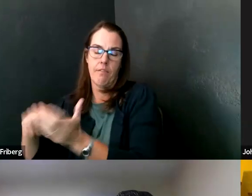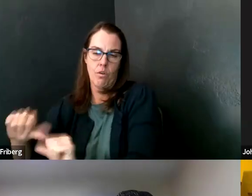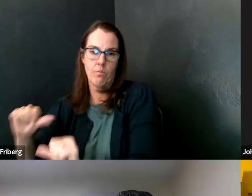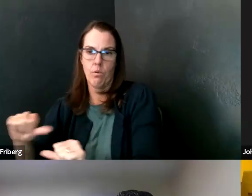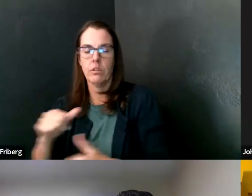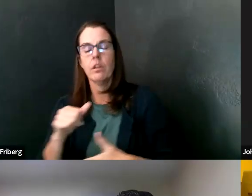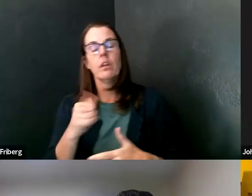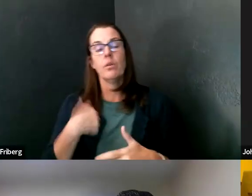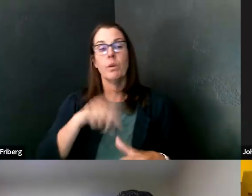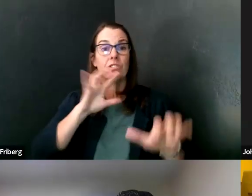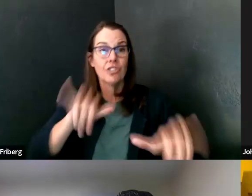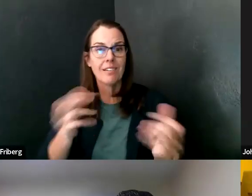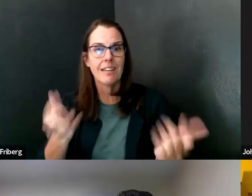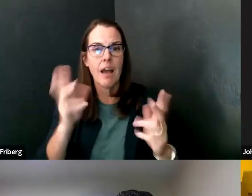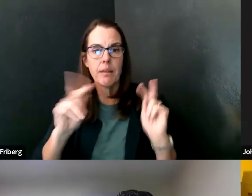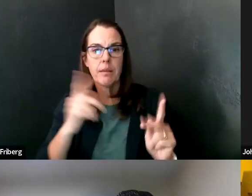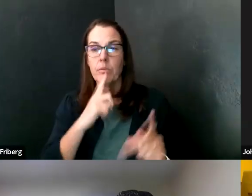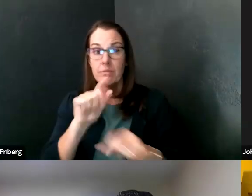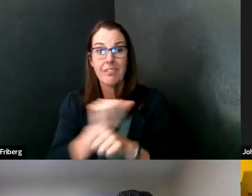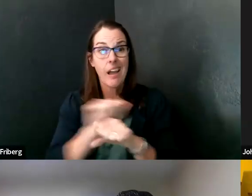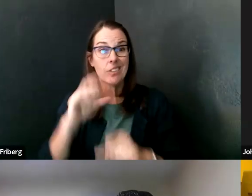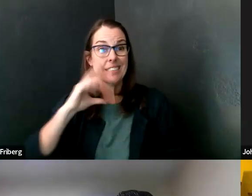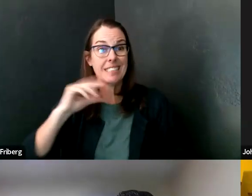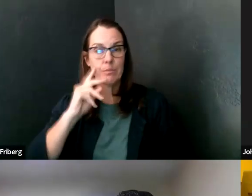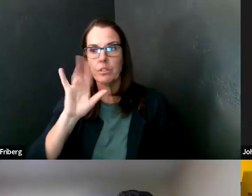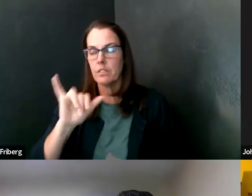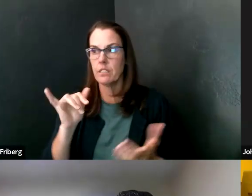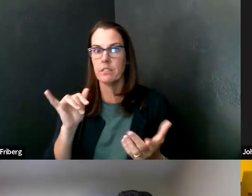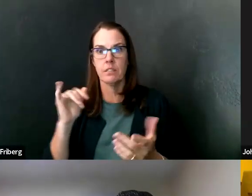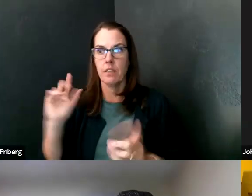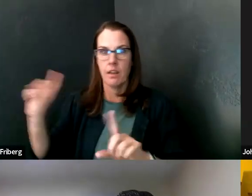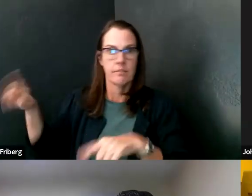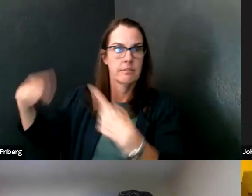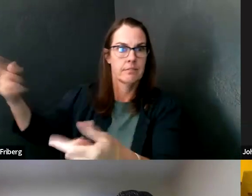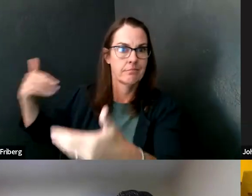We were shocked at how many people actually experienced this over a long period of time.